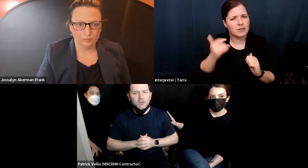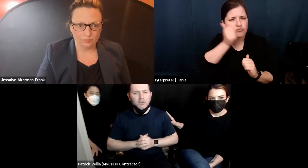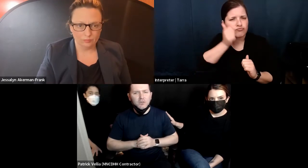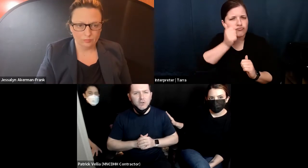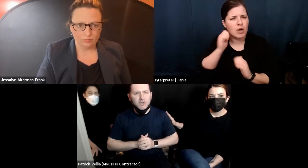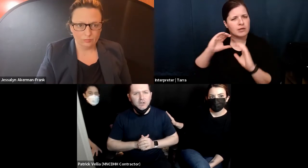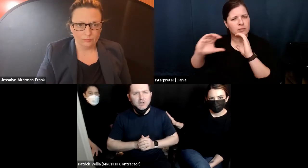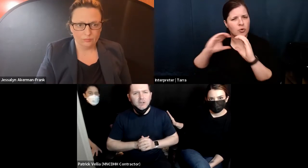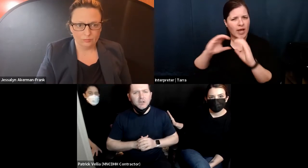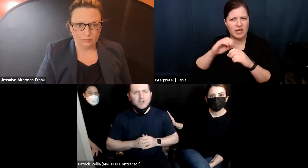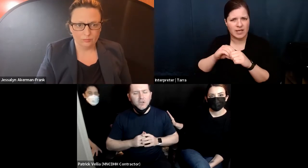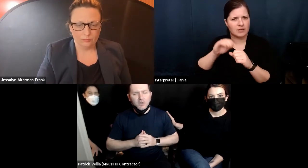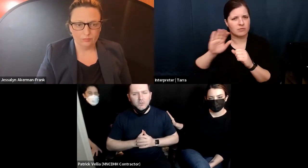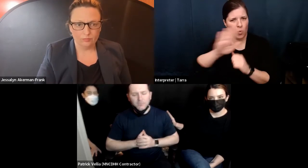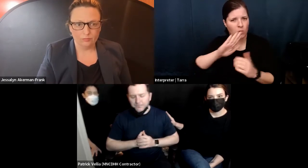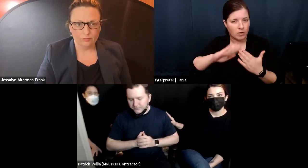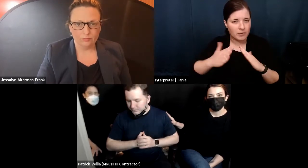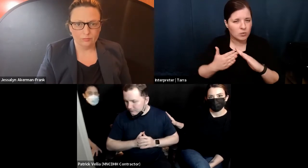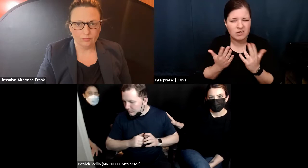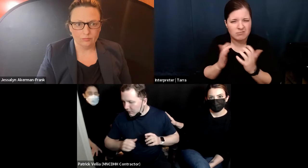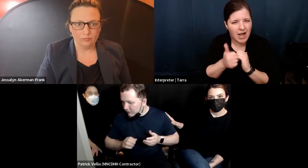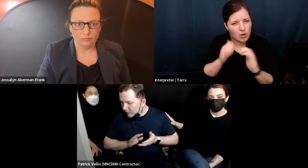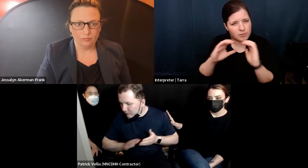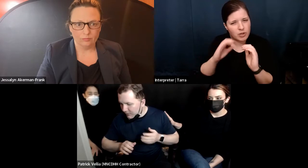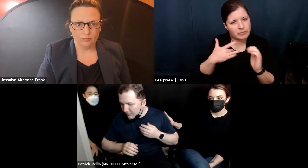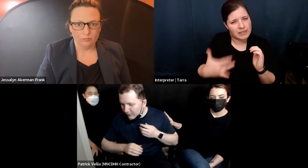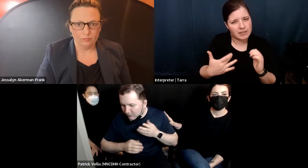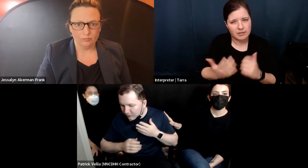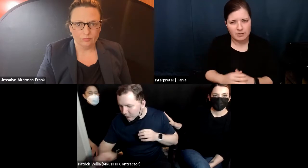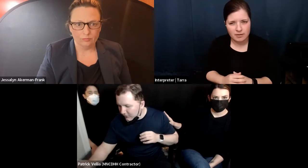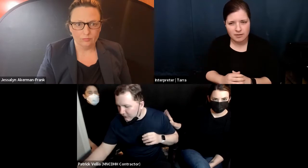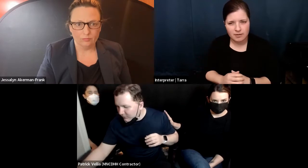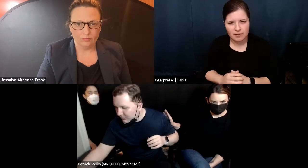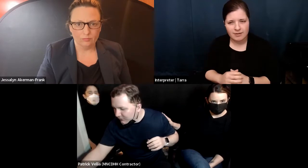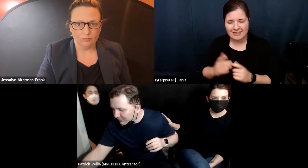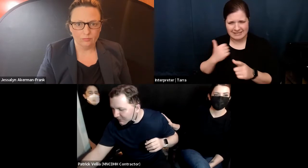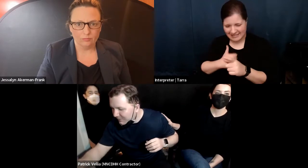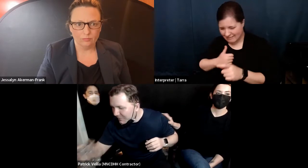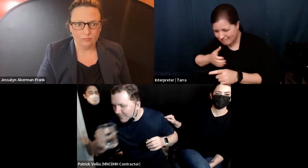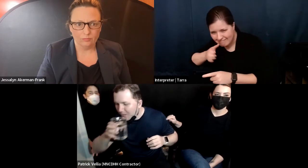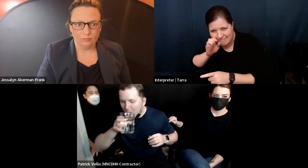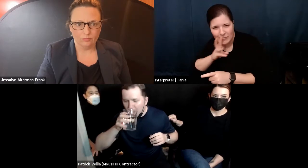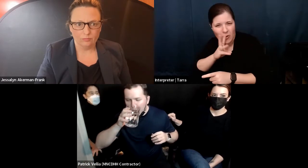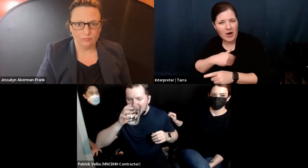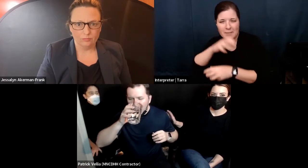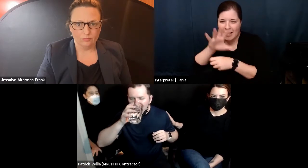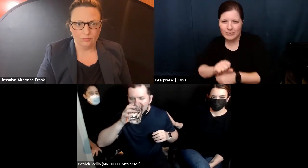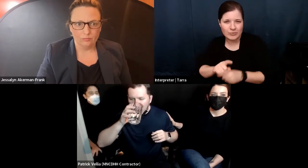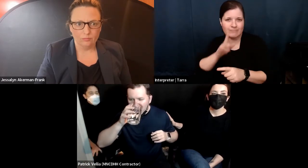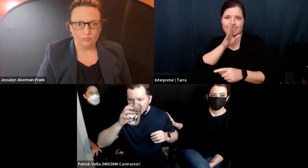word I used -- residual -- anyway, current residual vision and hearing as it relates to the community at large. How you would communicate with the person in the community.